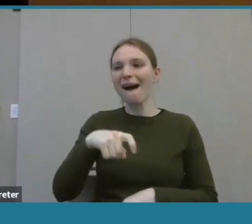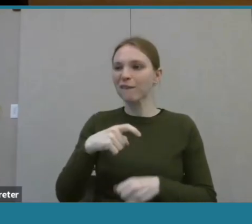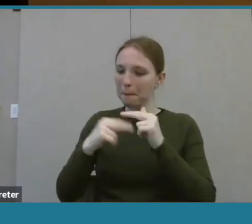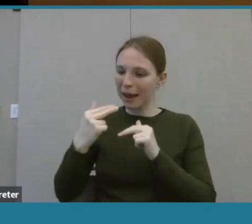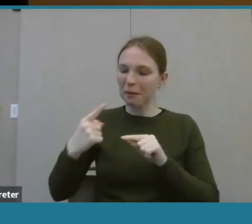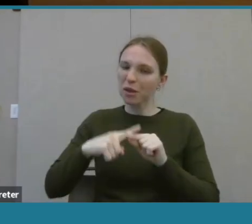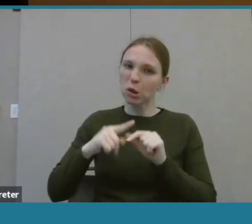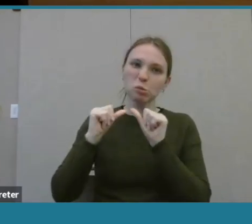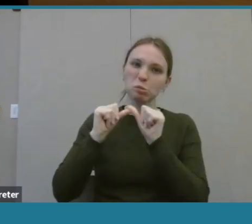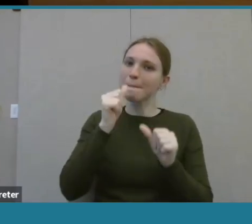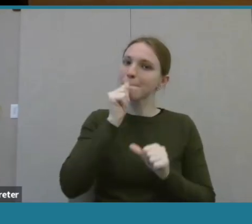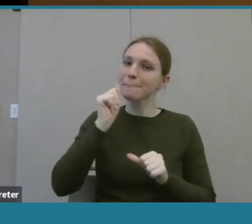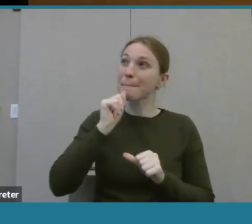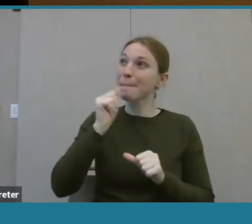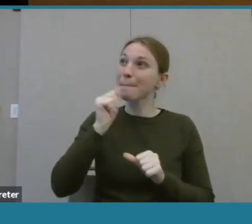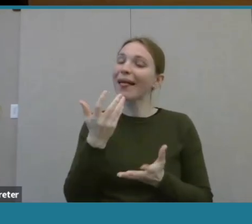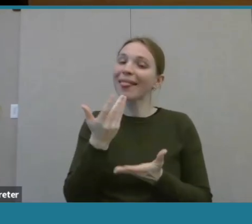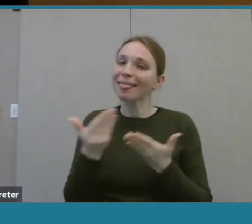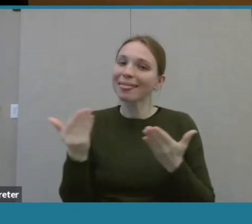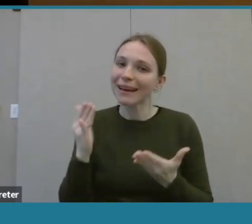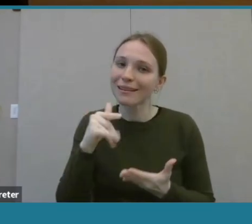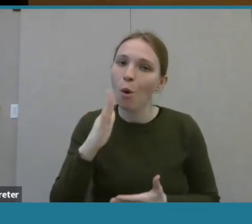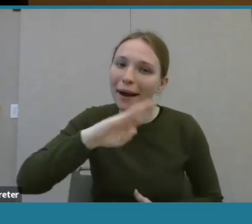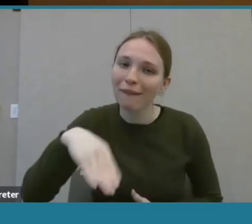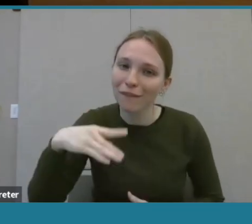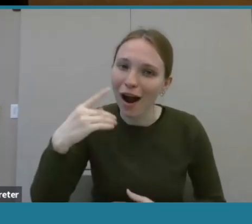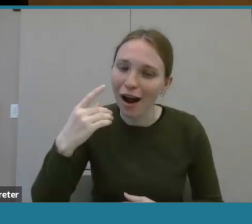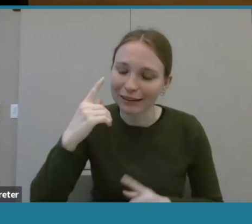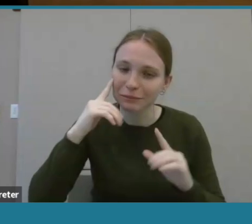So we wanted to think about how we could build that thing, so analog made a lot of sense.